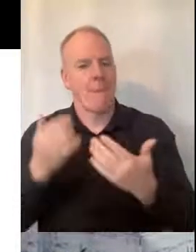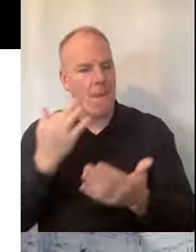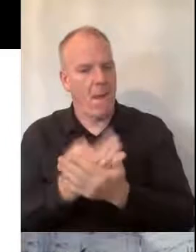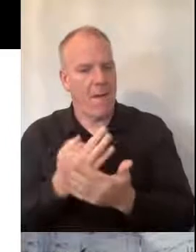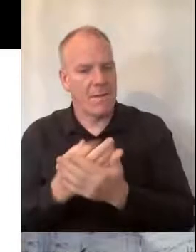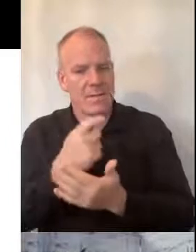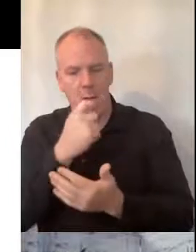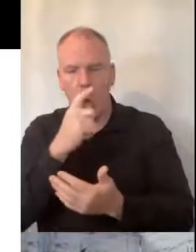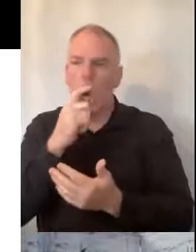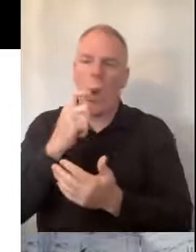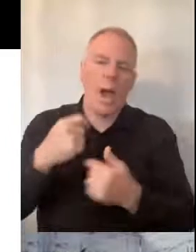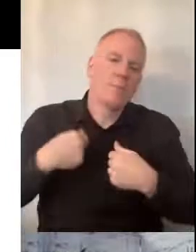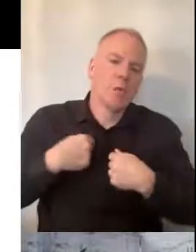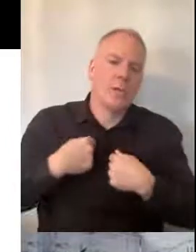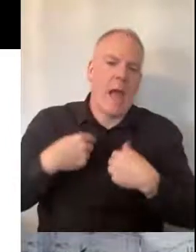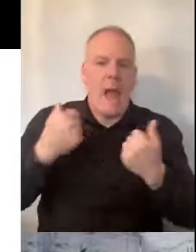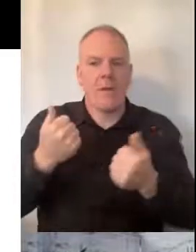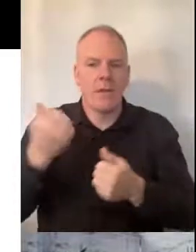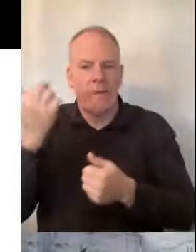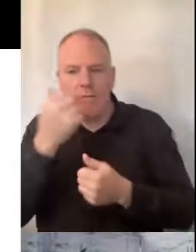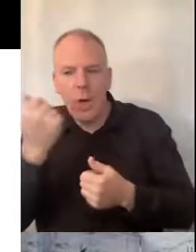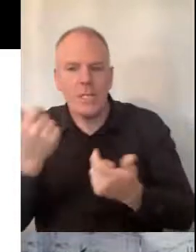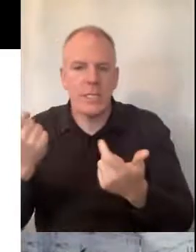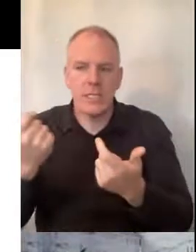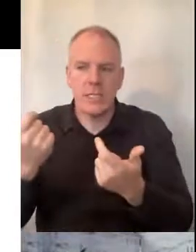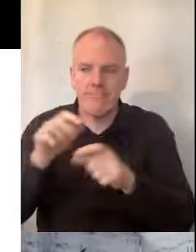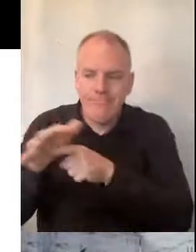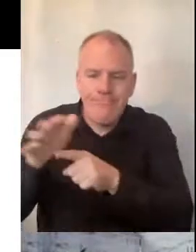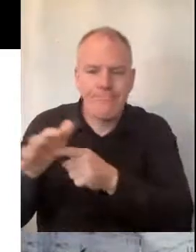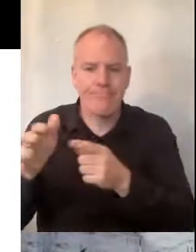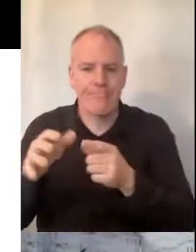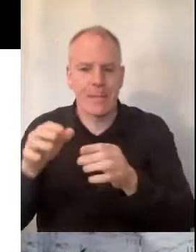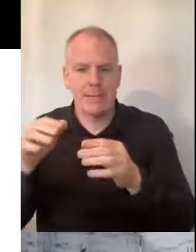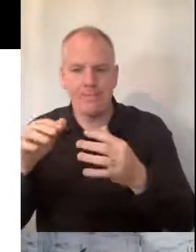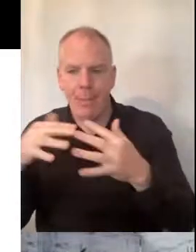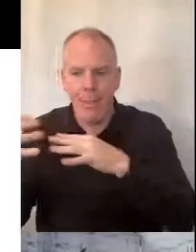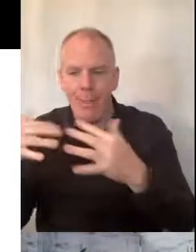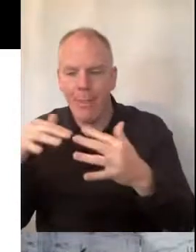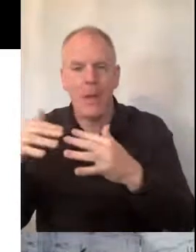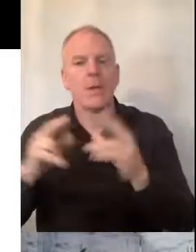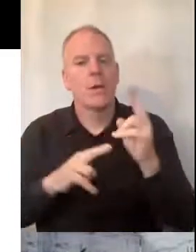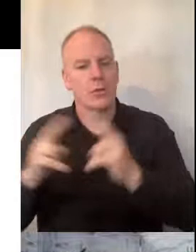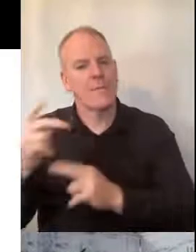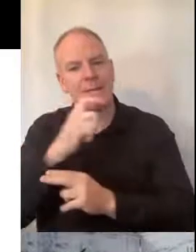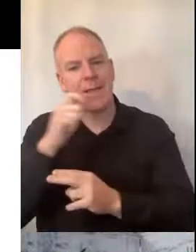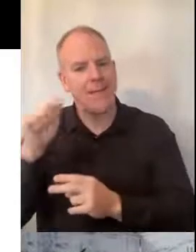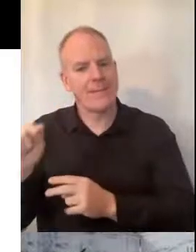Oh well, I'm just having the crack or I'm just having some banter and I think we really need to be explicit and and